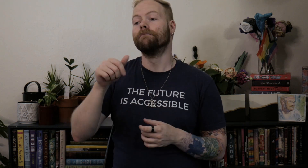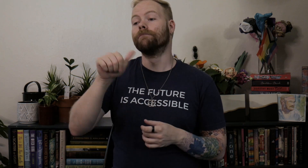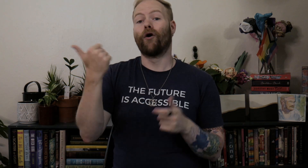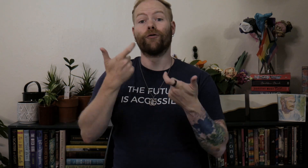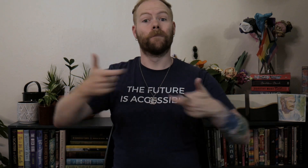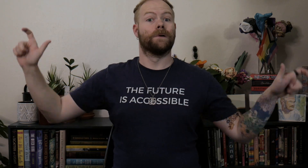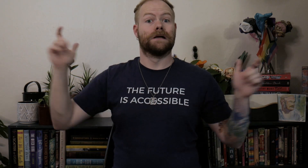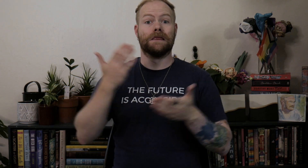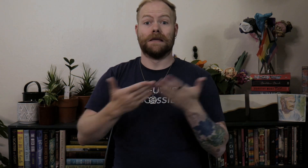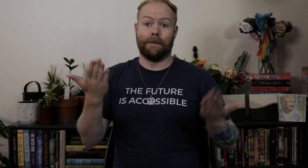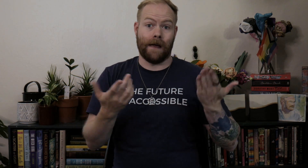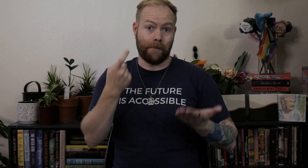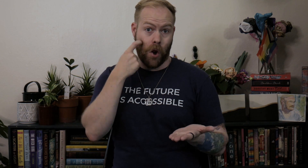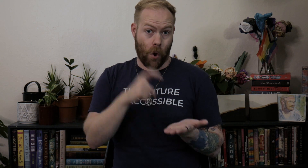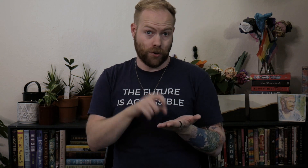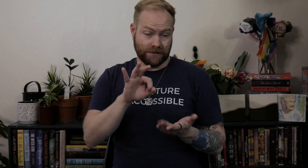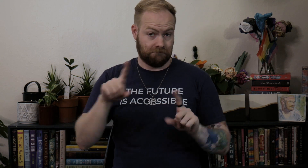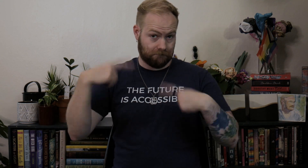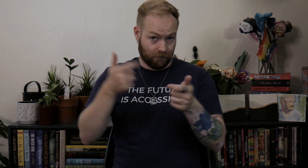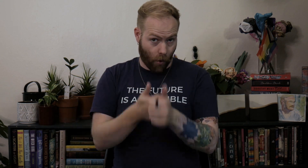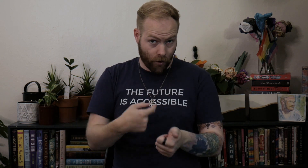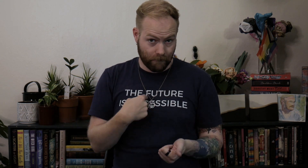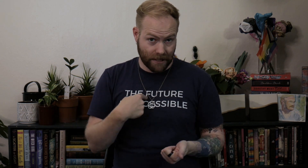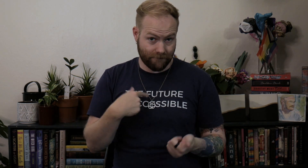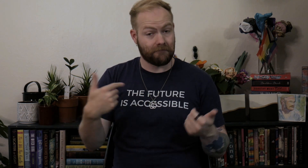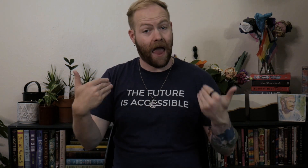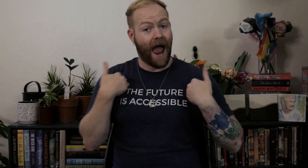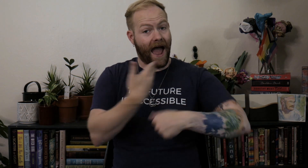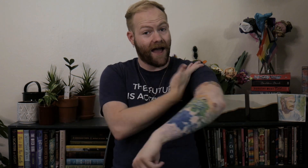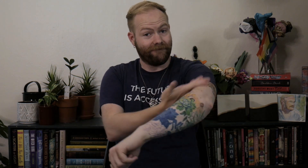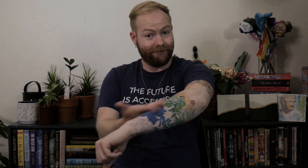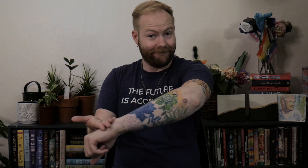Another big thing that you may have noticed if you’re a long-time follower, I have a sleeve tattoo now!